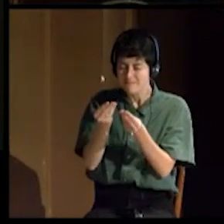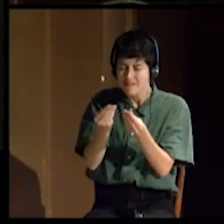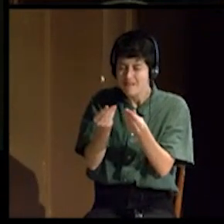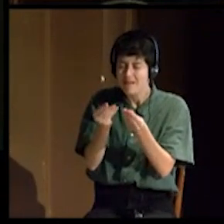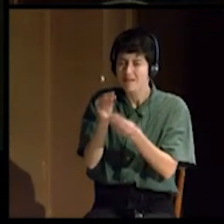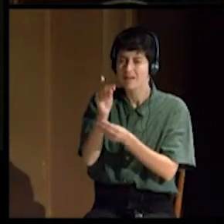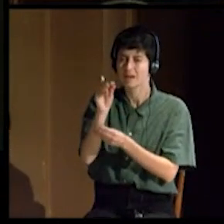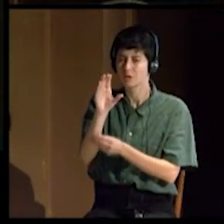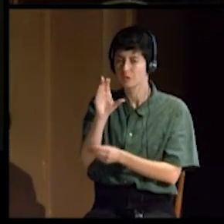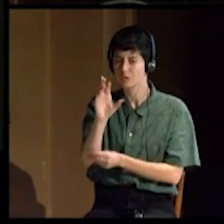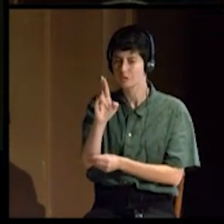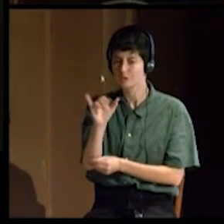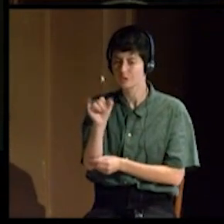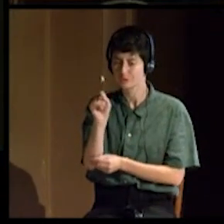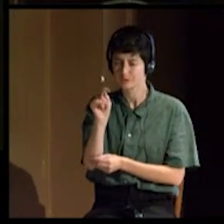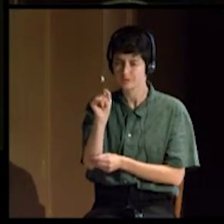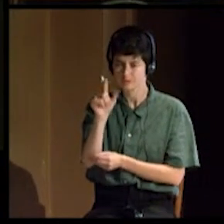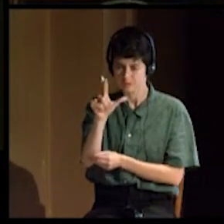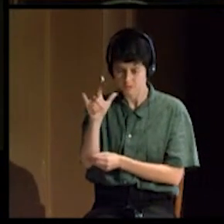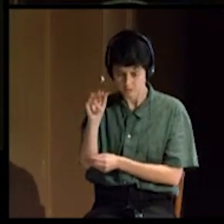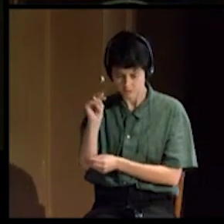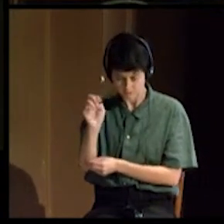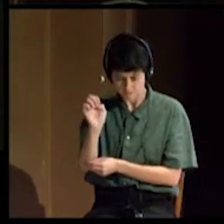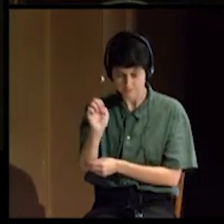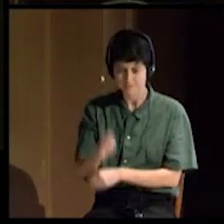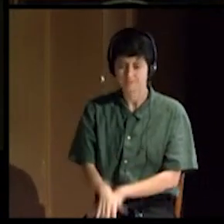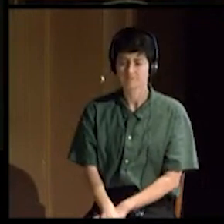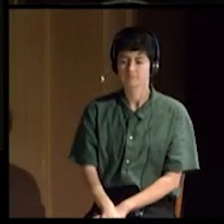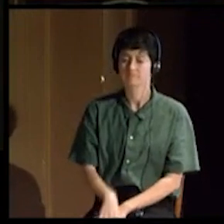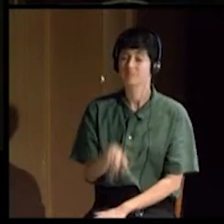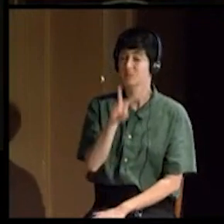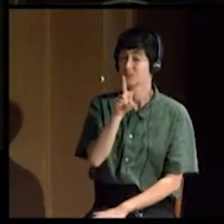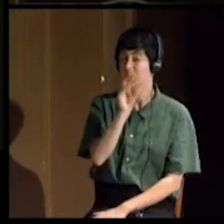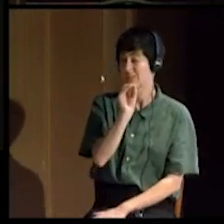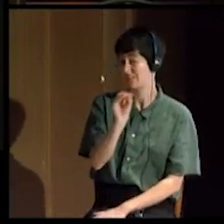Alan Glazner analyzed maybe 40 or so of these veins,